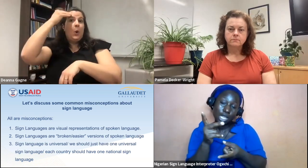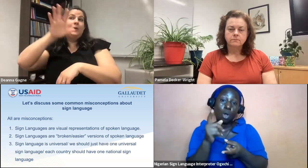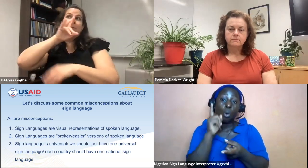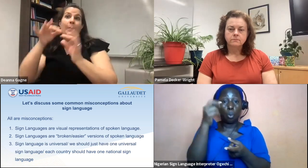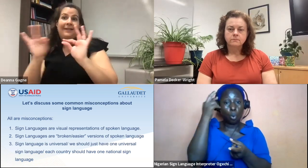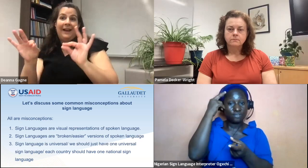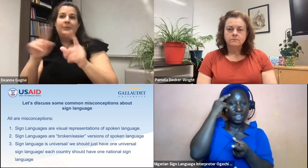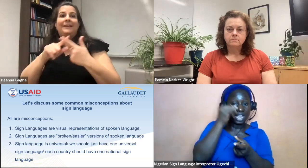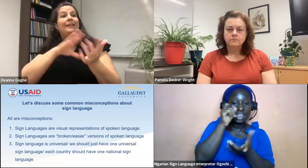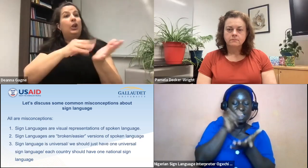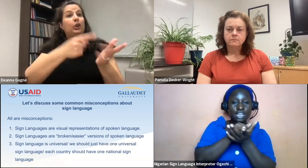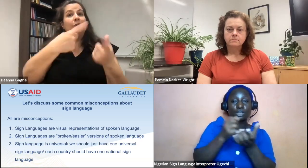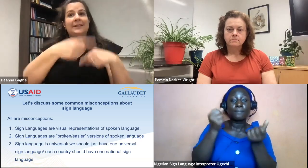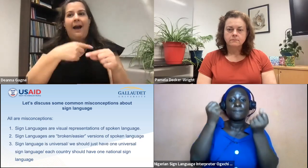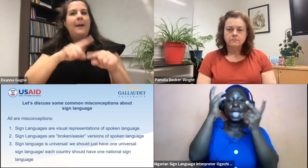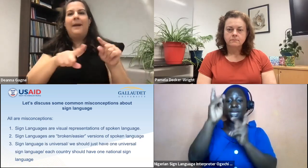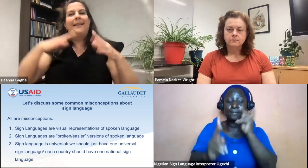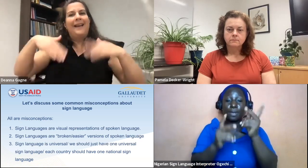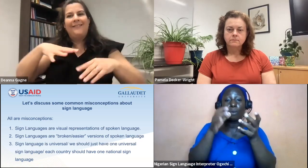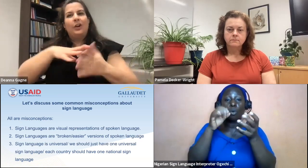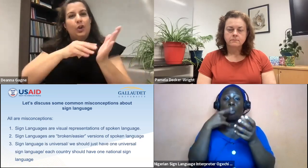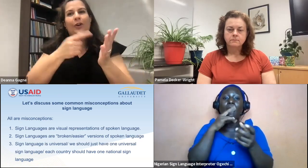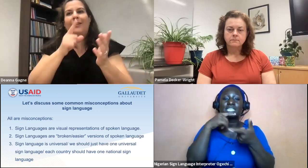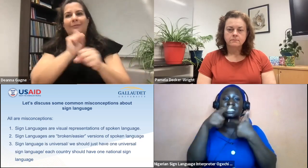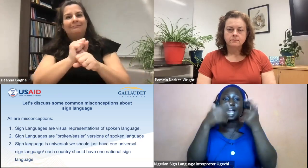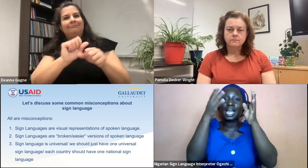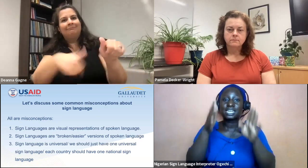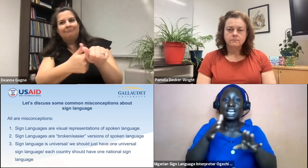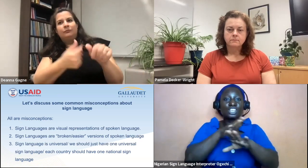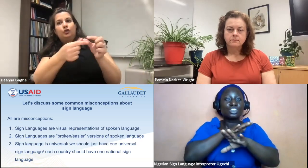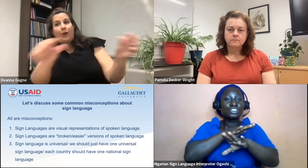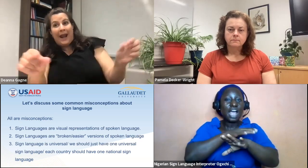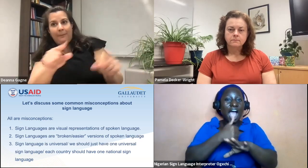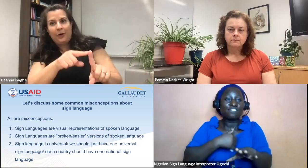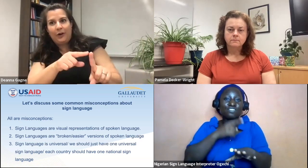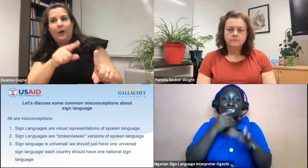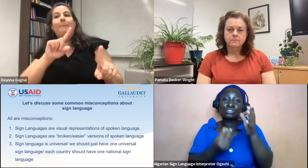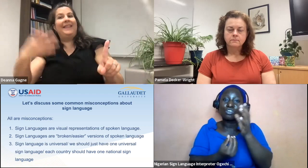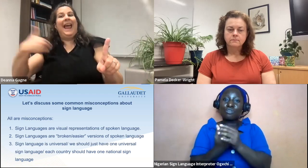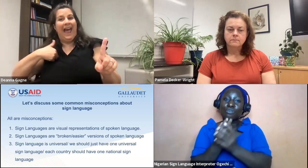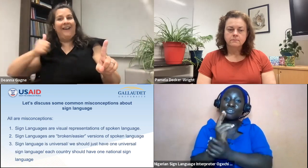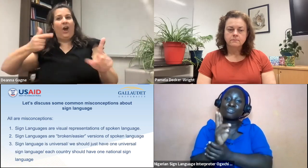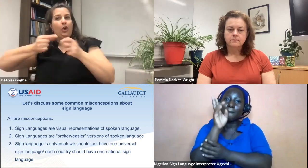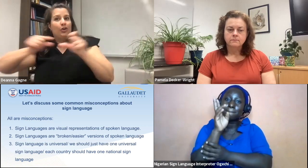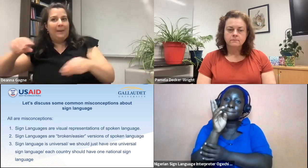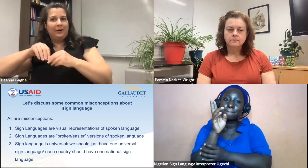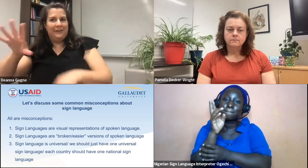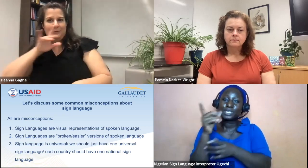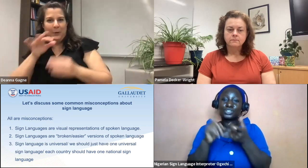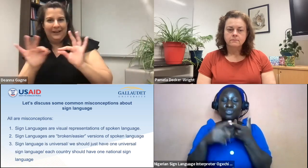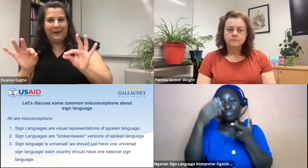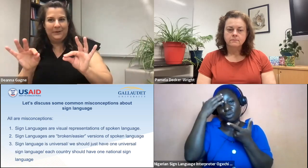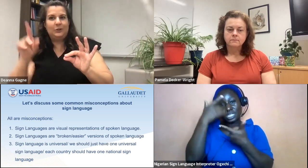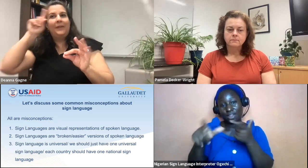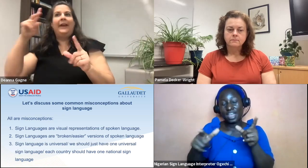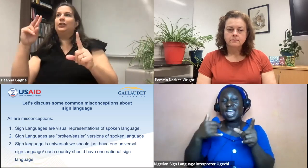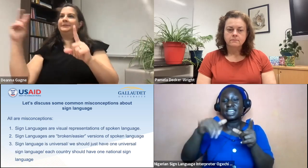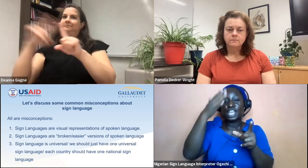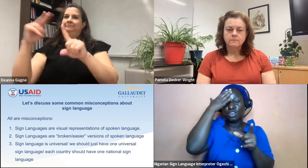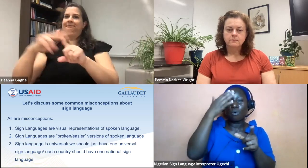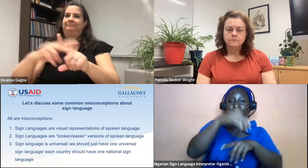They know English, or they know a spoken language, and then later learned sign language. But they haven't learned the underlying grammar of that signed language. So they're exhibiting this.